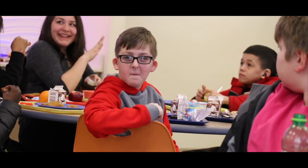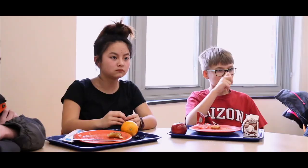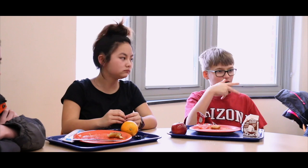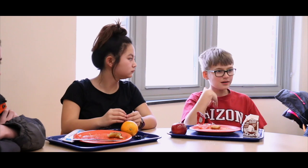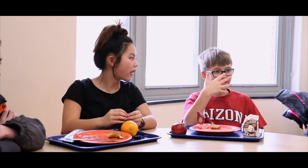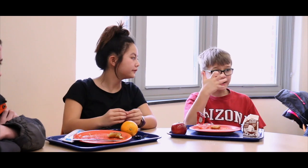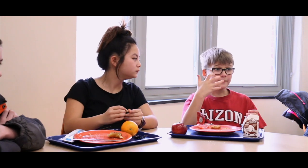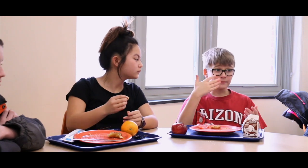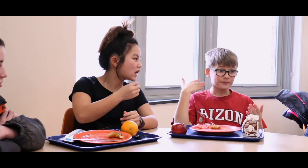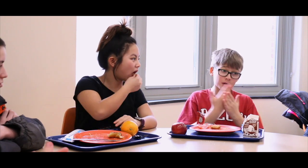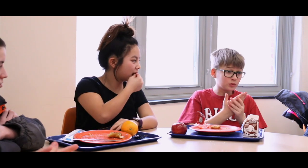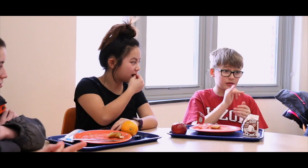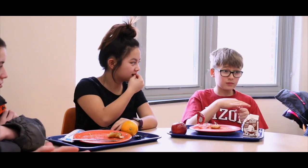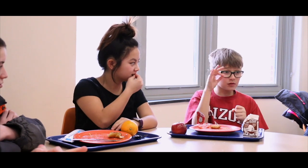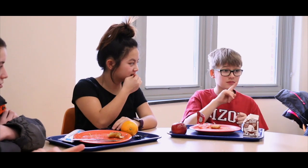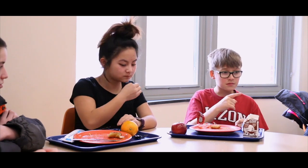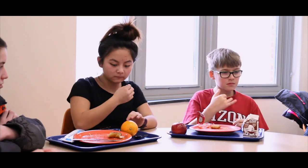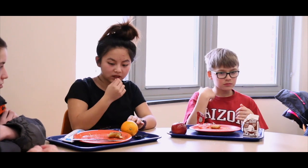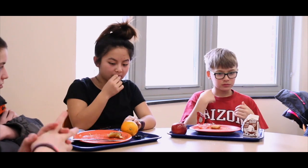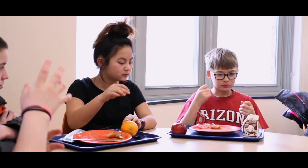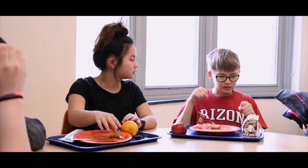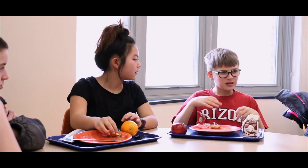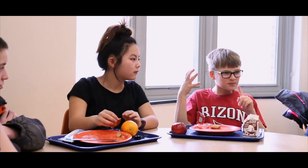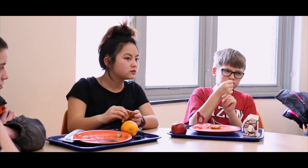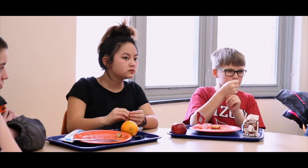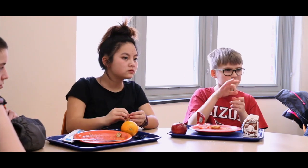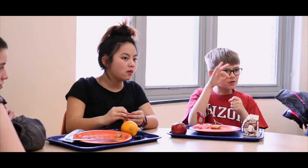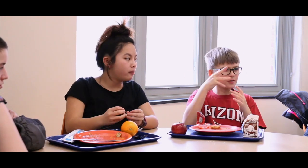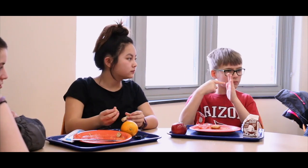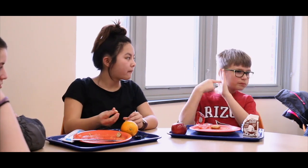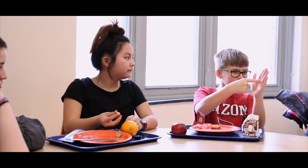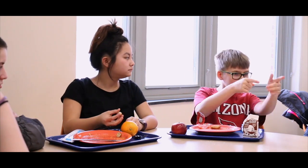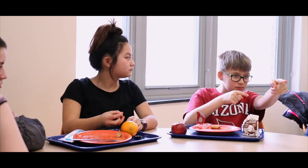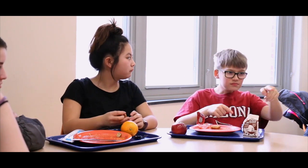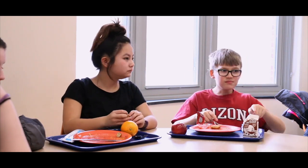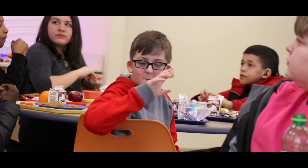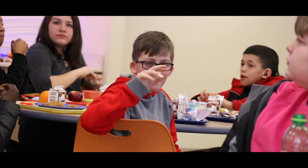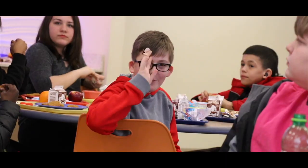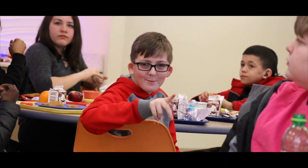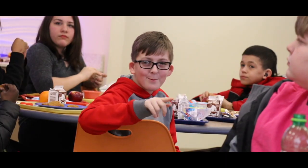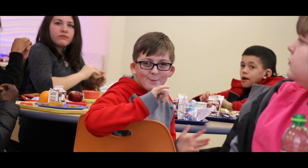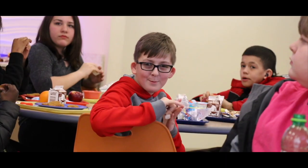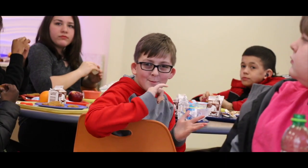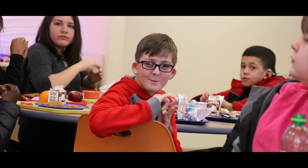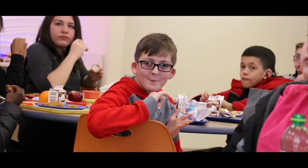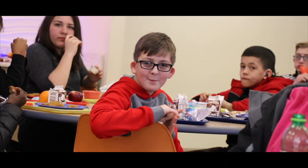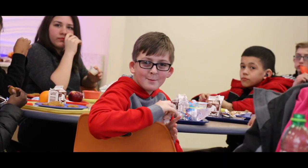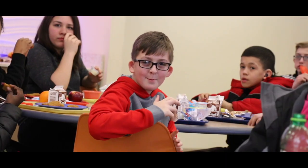I want to prove to you that the ghosts are real. I can capture one and show you. You are being silly. It's impossible.